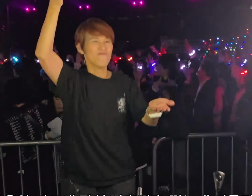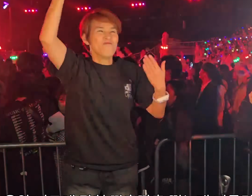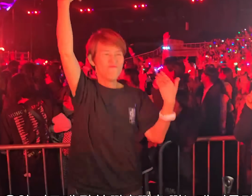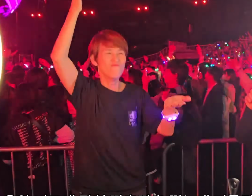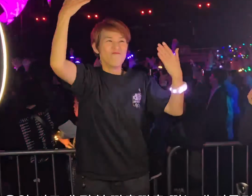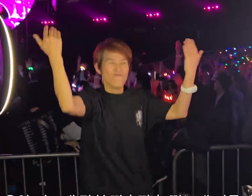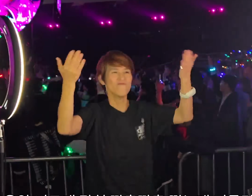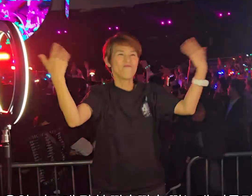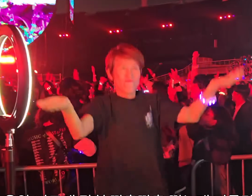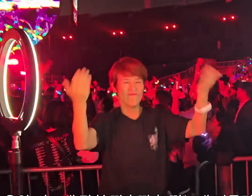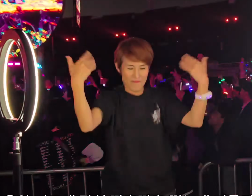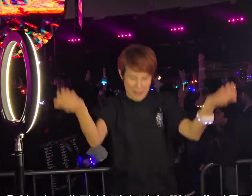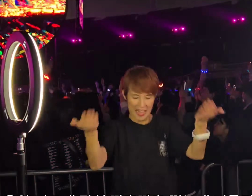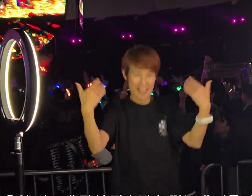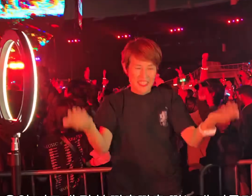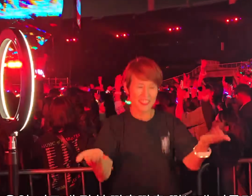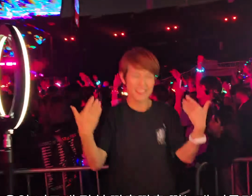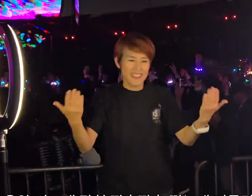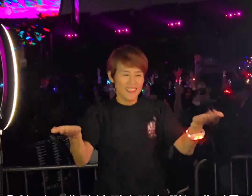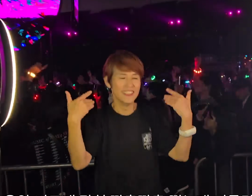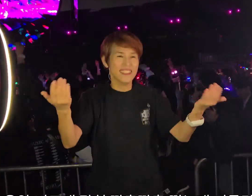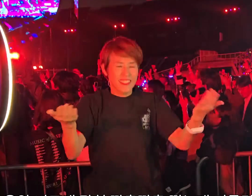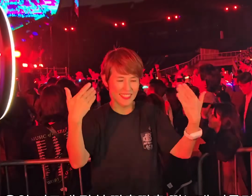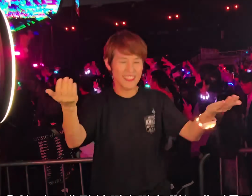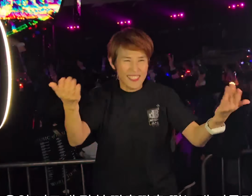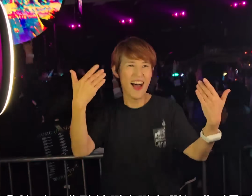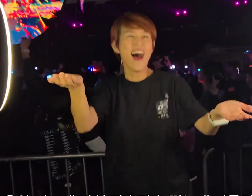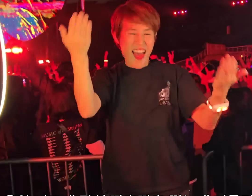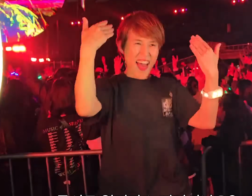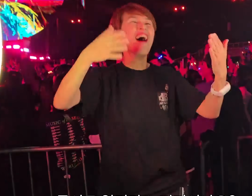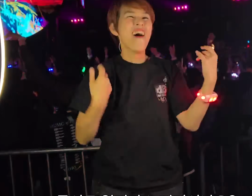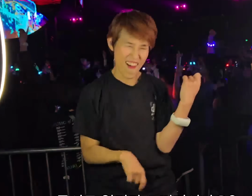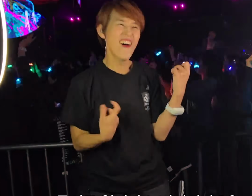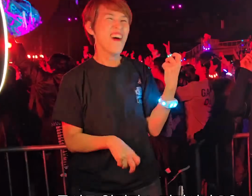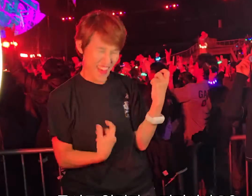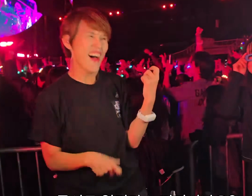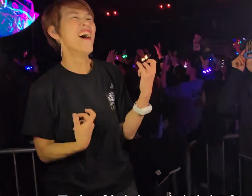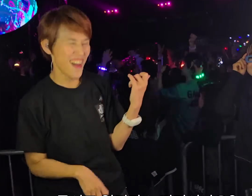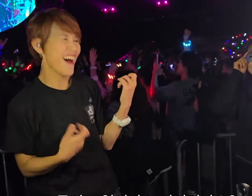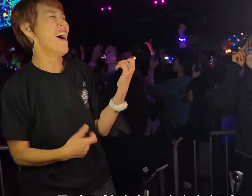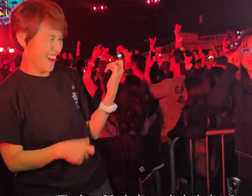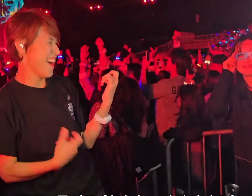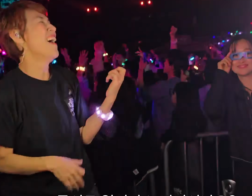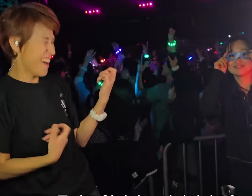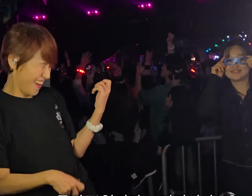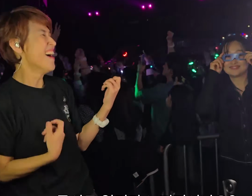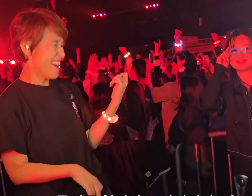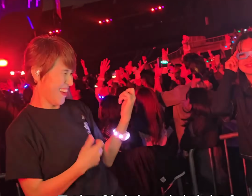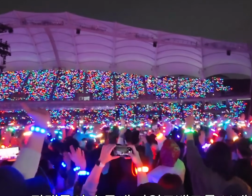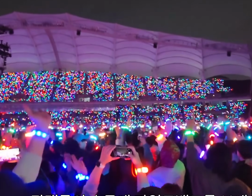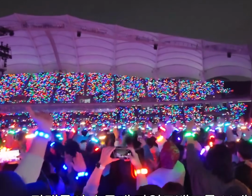Nope! They were bouncing along to the beat—such rhythm! Can you feel the concert fever?